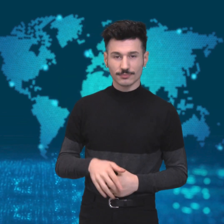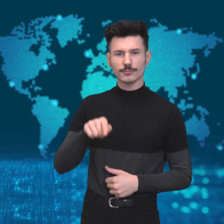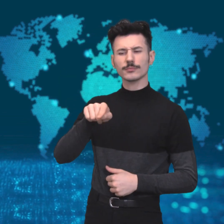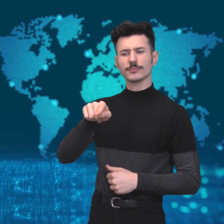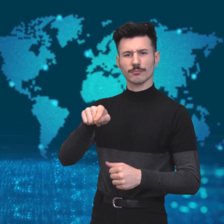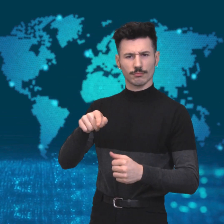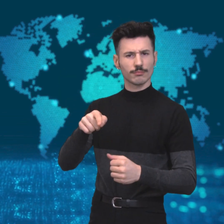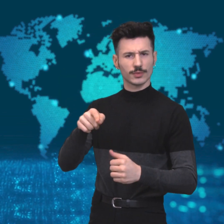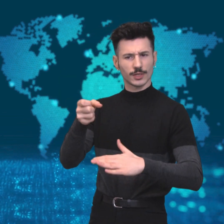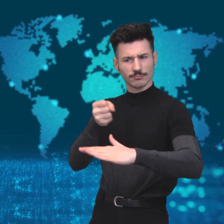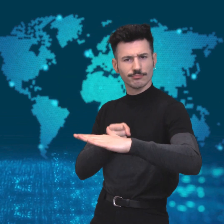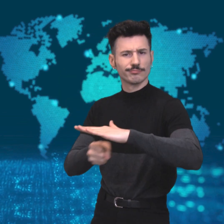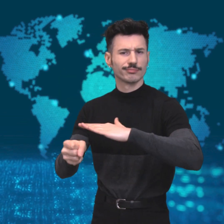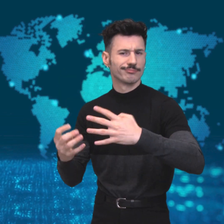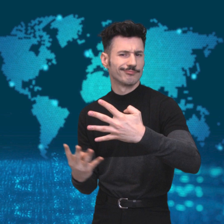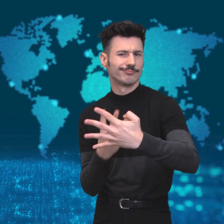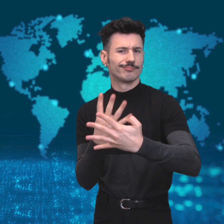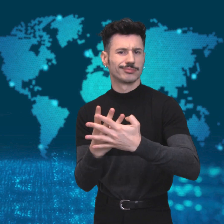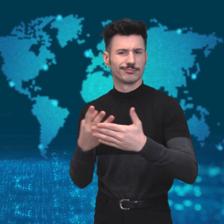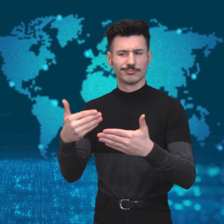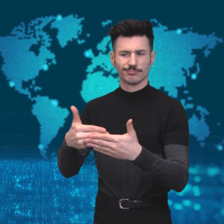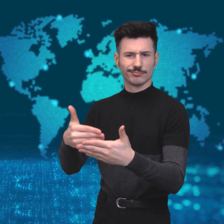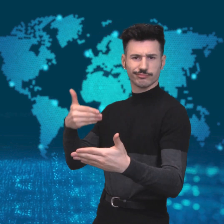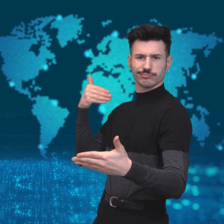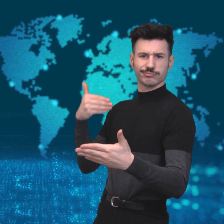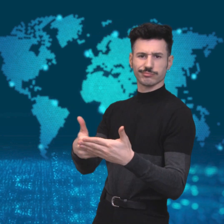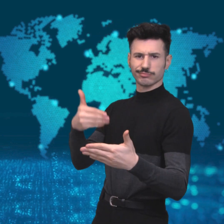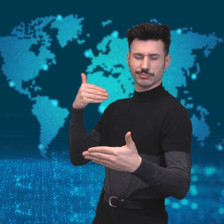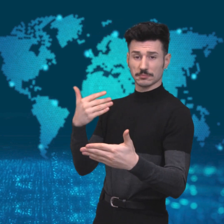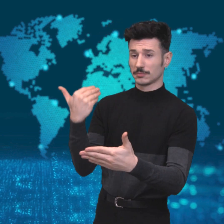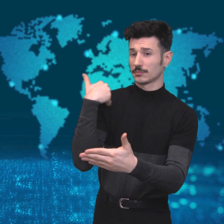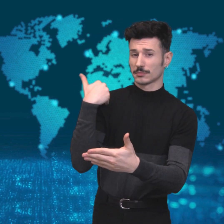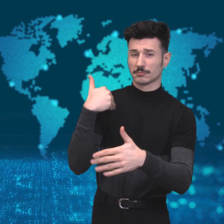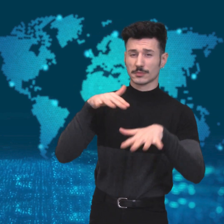the CIA about Iran’s nuclear program.